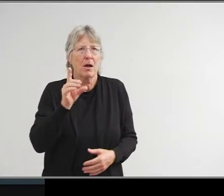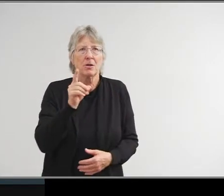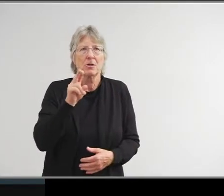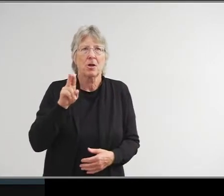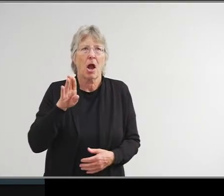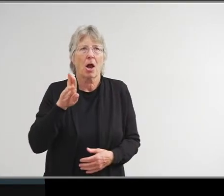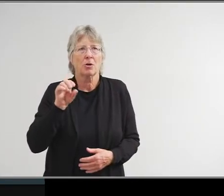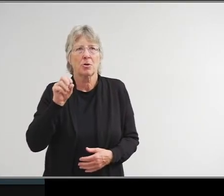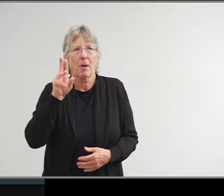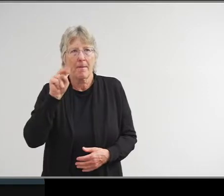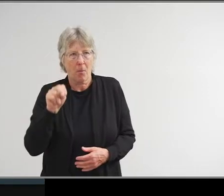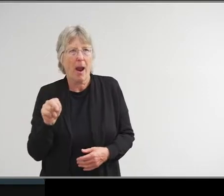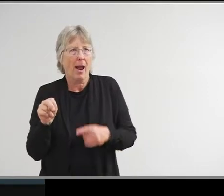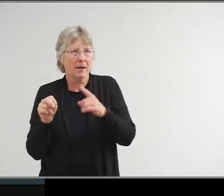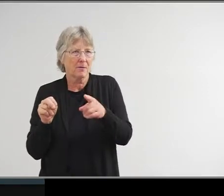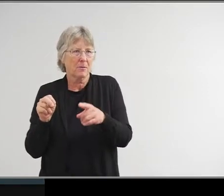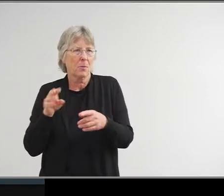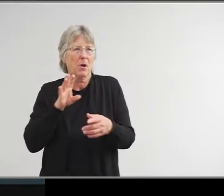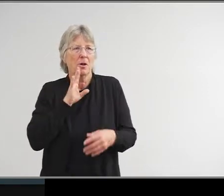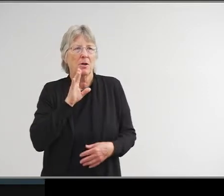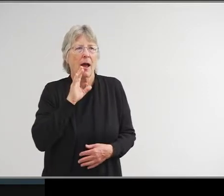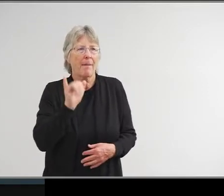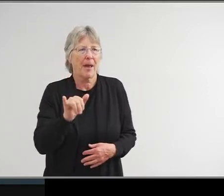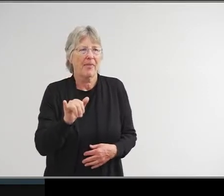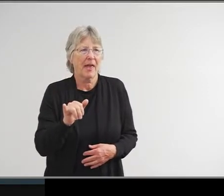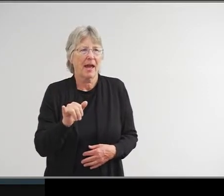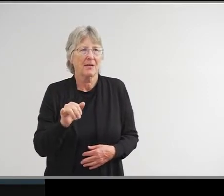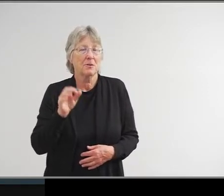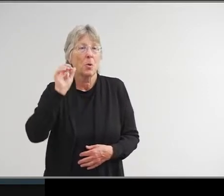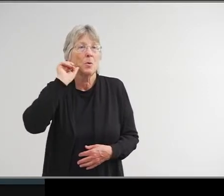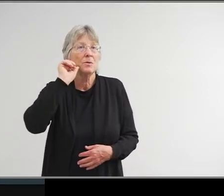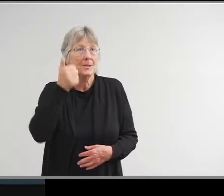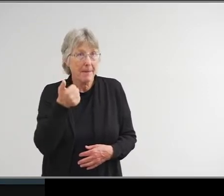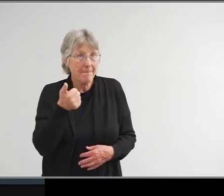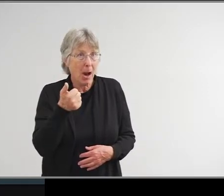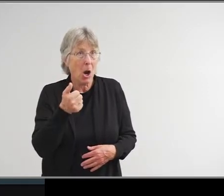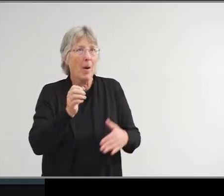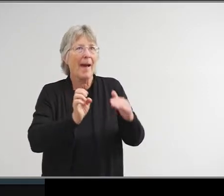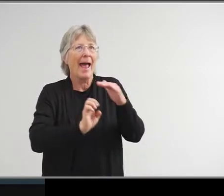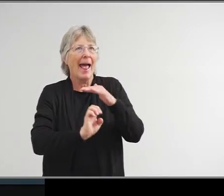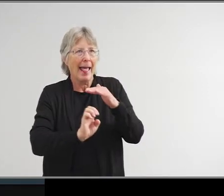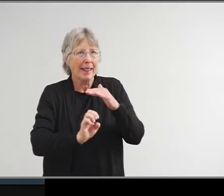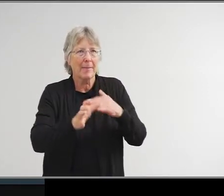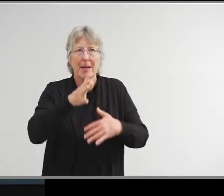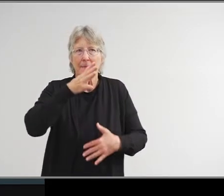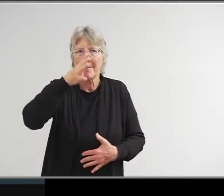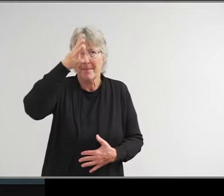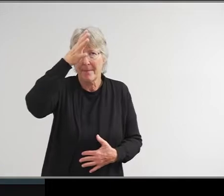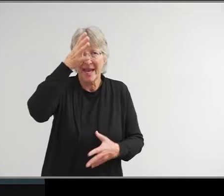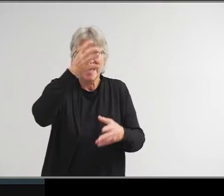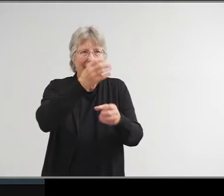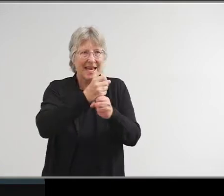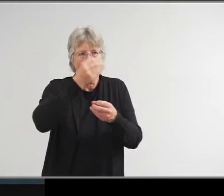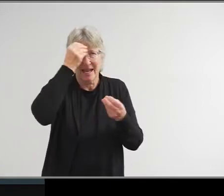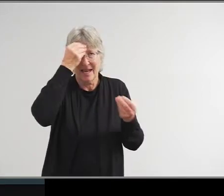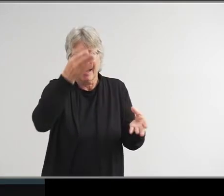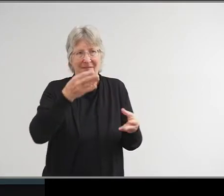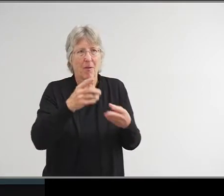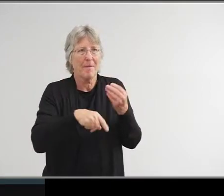parents will receive, elementary parents to be specific, will receive information about a survey that's coming to them.